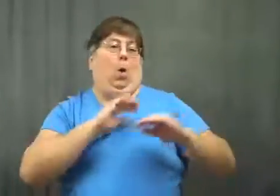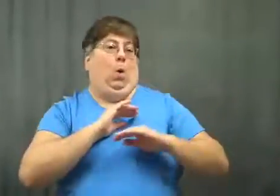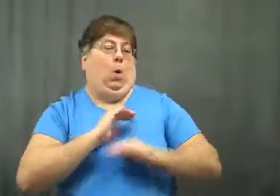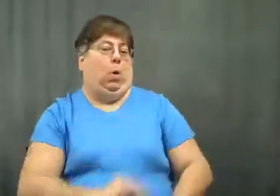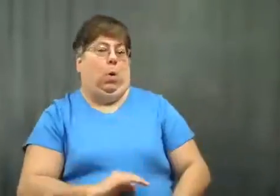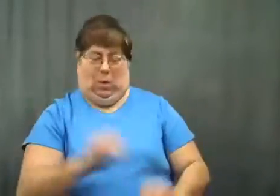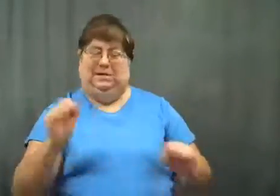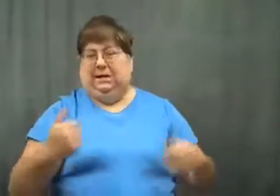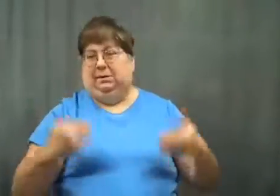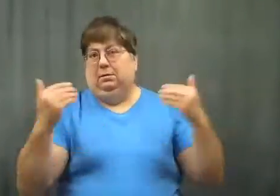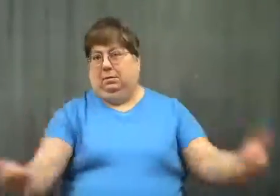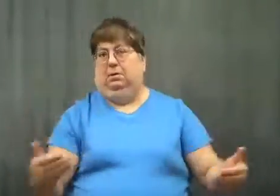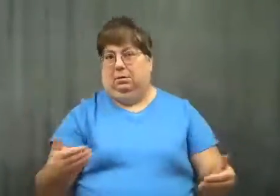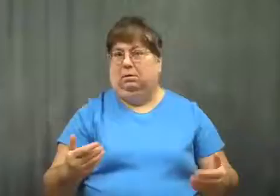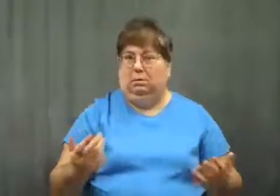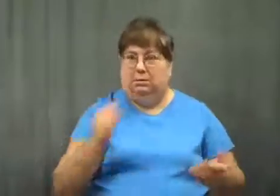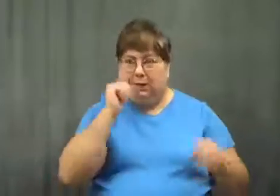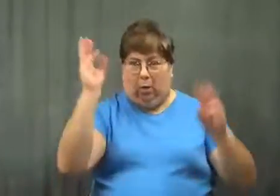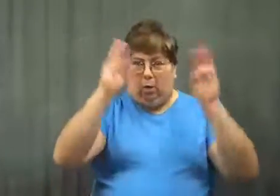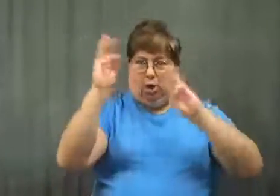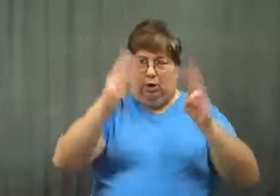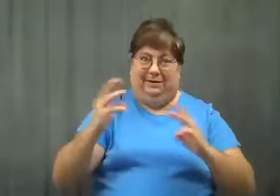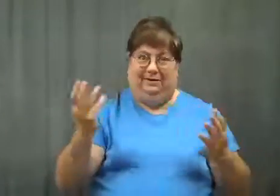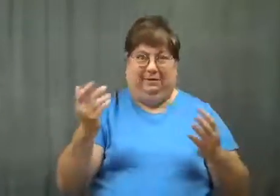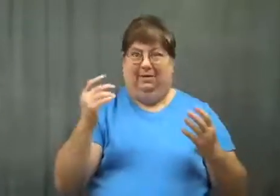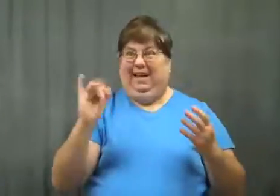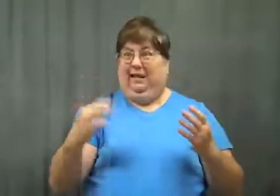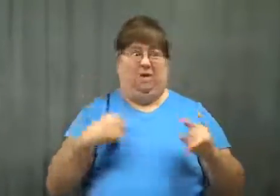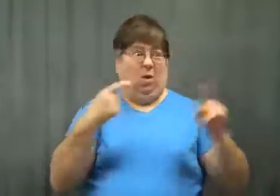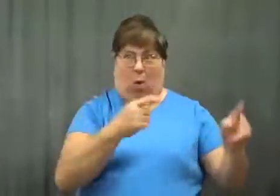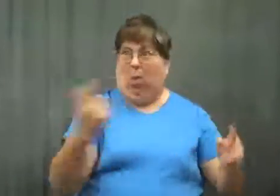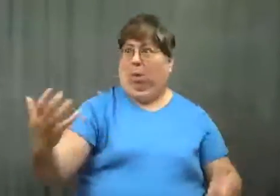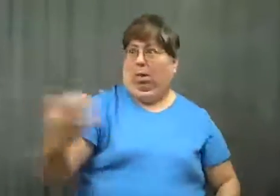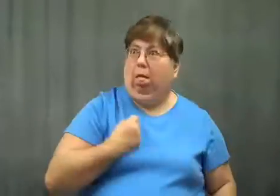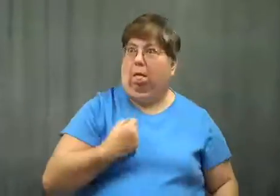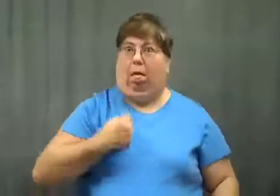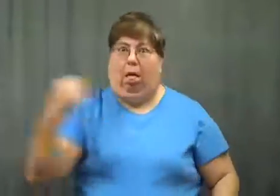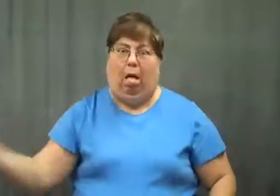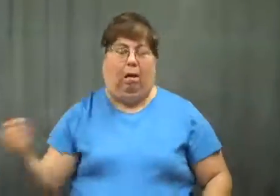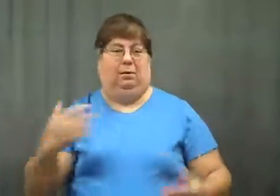Those people were relieved to know the police would not come and ask them their status.